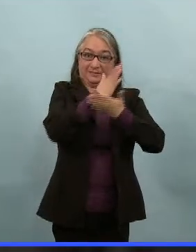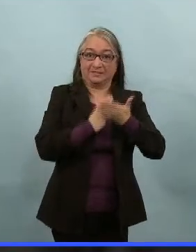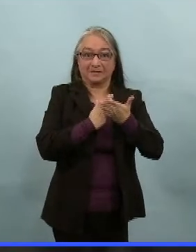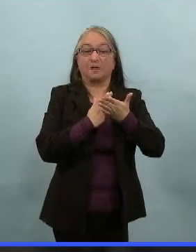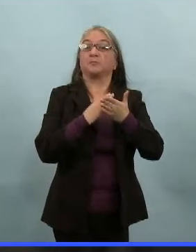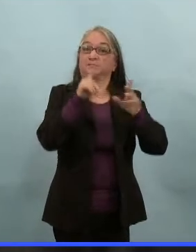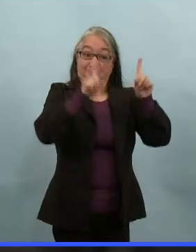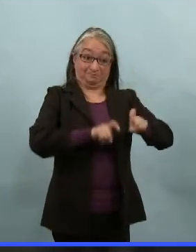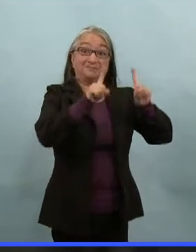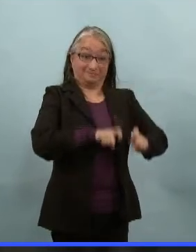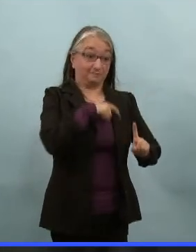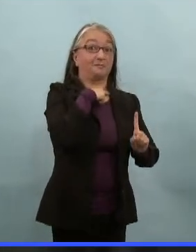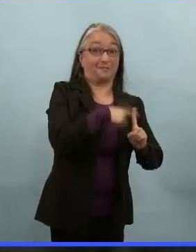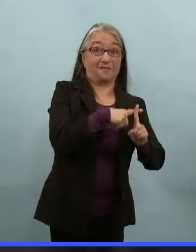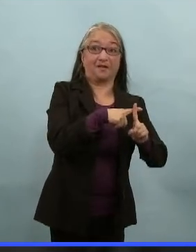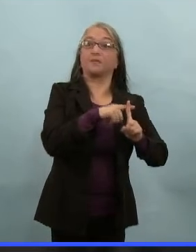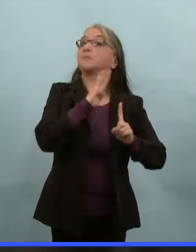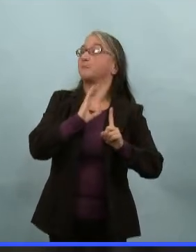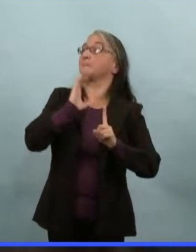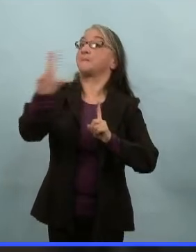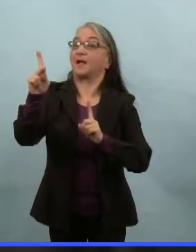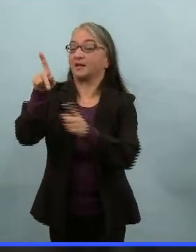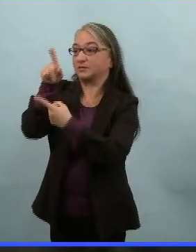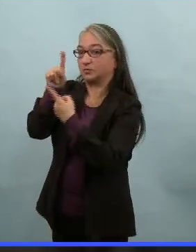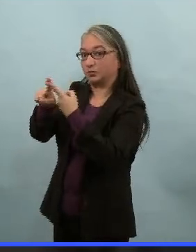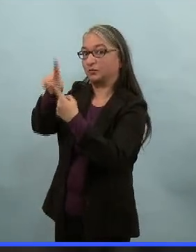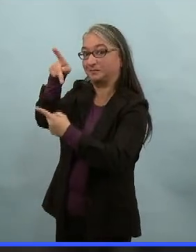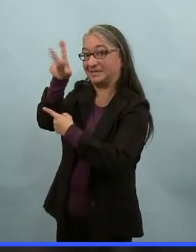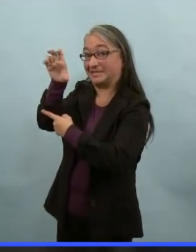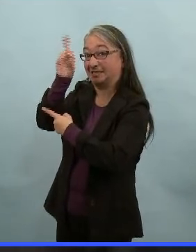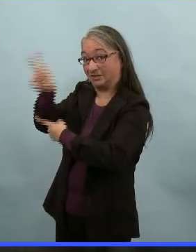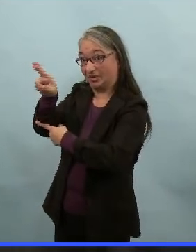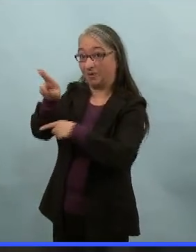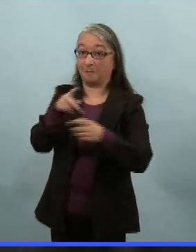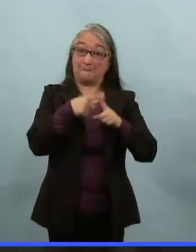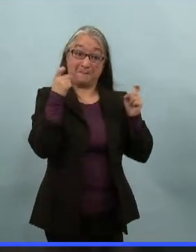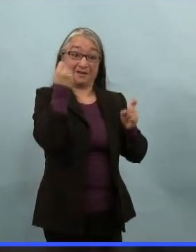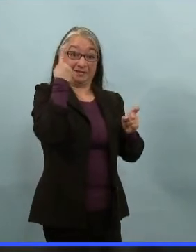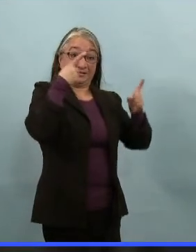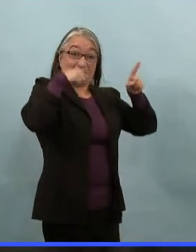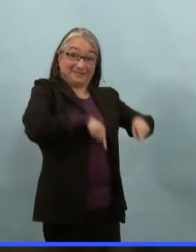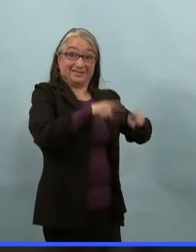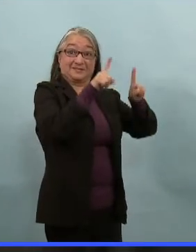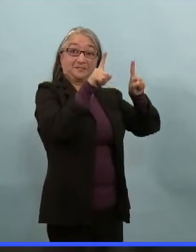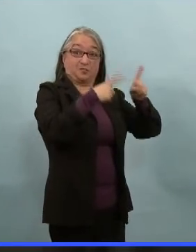others we don't capture a rapid antigen positive into our analytical system we haven't done that at